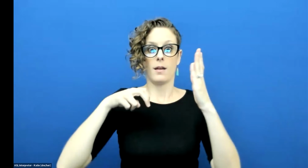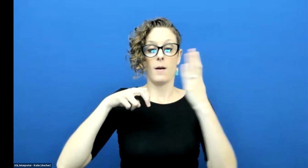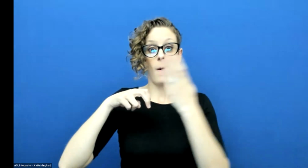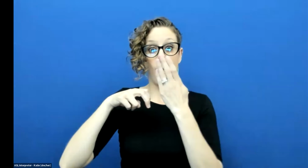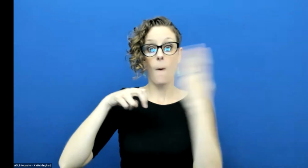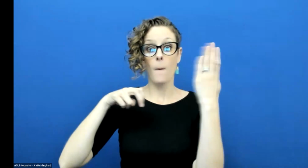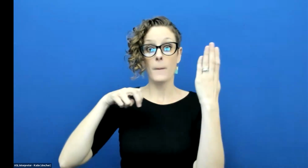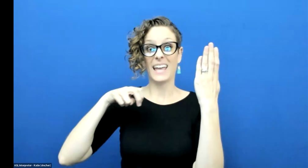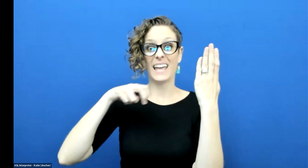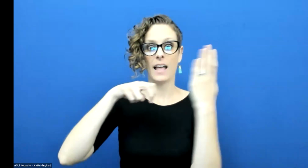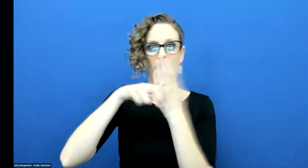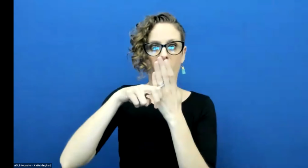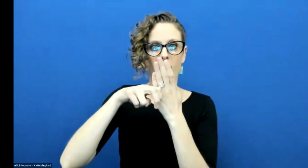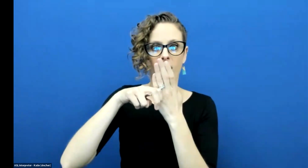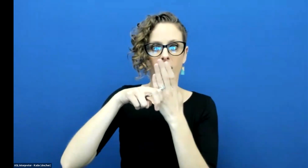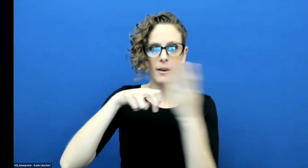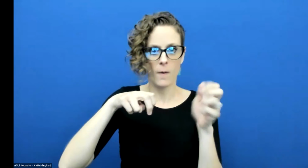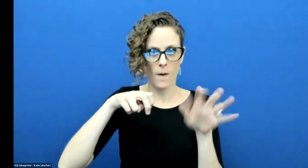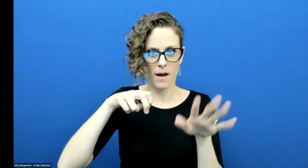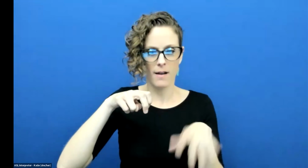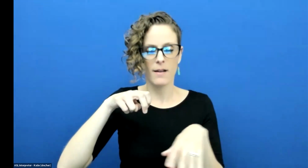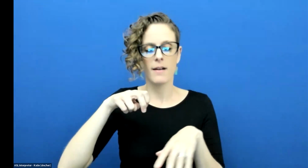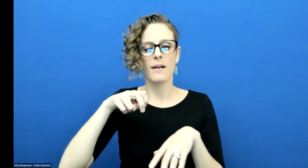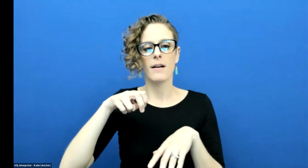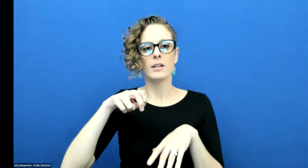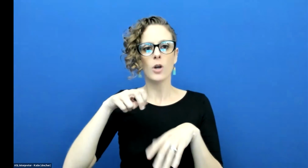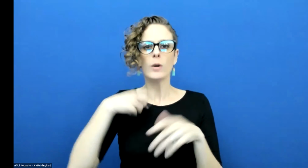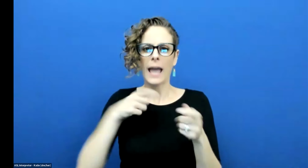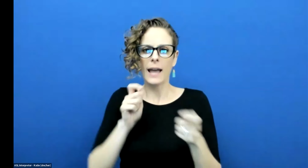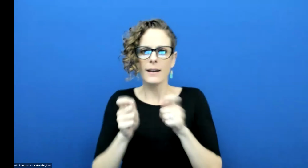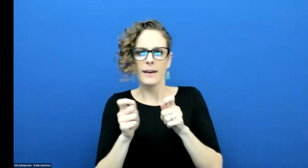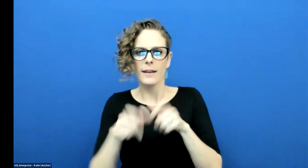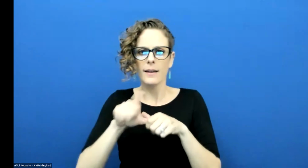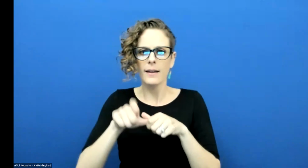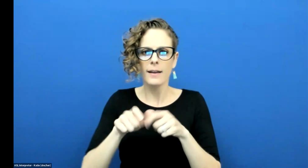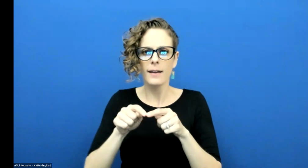elevator and it starts going up right so you can dial in and dial out the the sensitivity and the